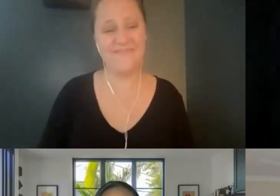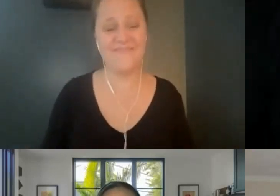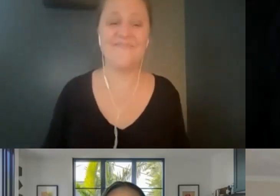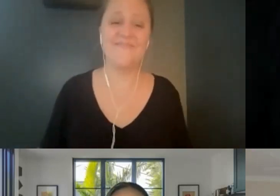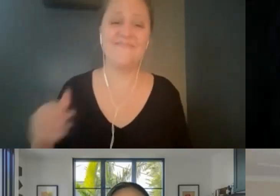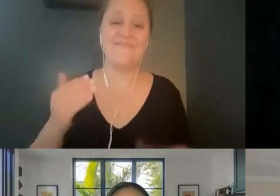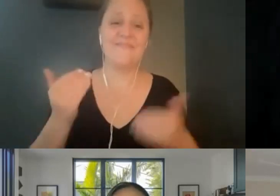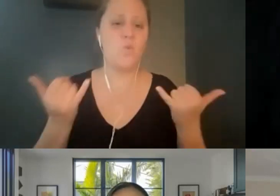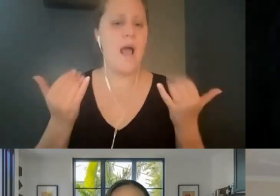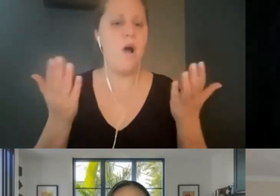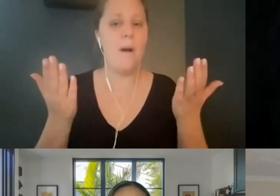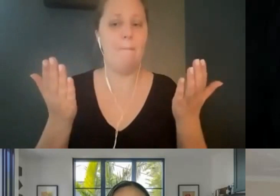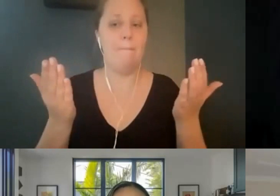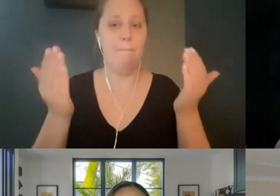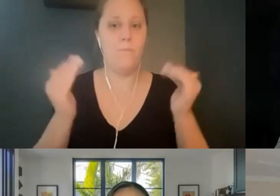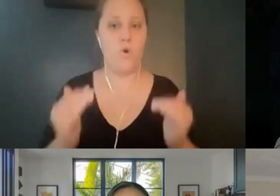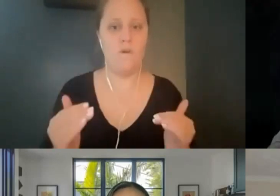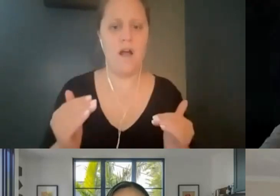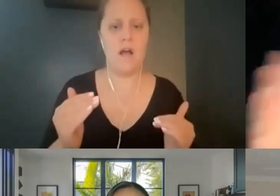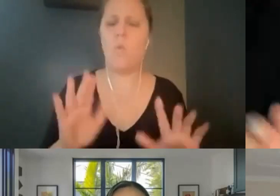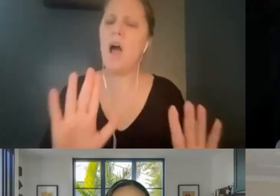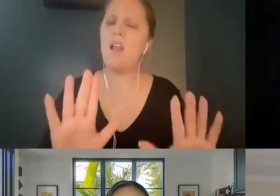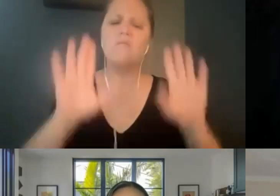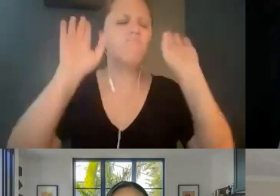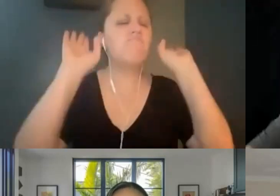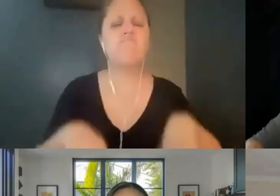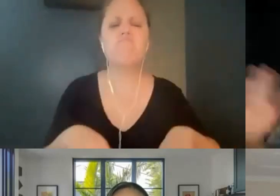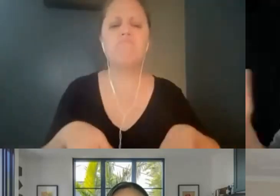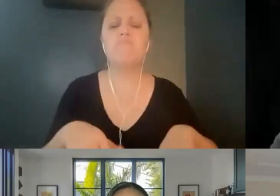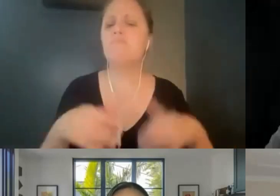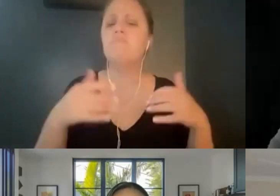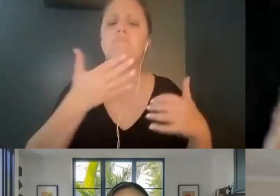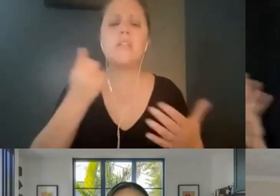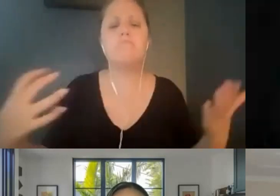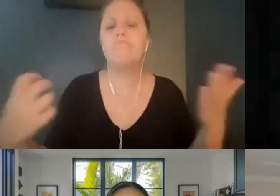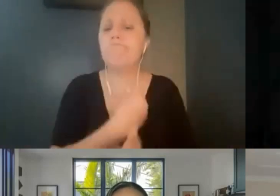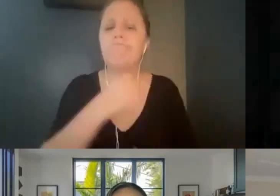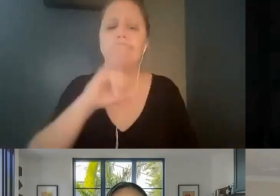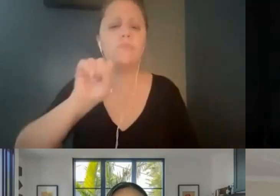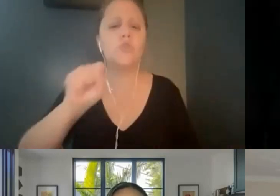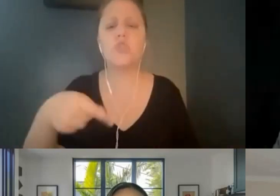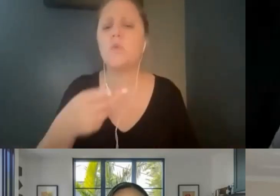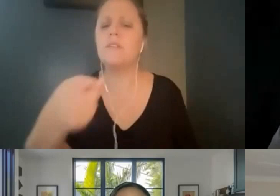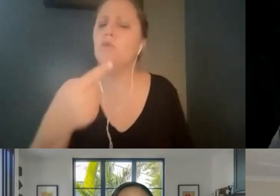I just wanted to move on now and then we'll give you an opportunity... actually, let's not, let's just give you the opportunity, Joseph. Tell us about you tell us where you know what you do, and